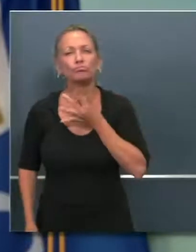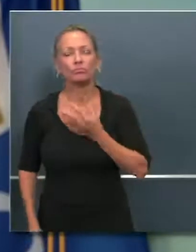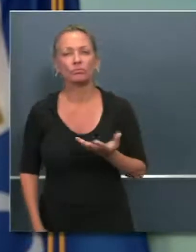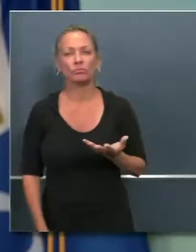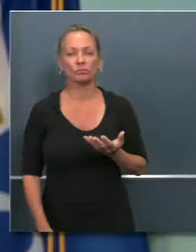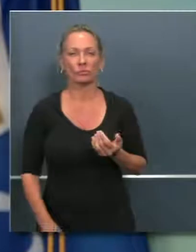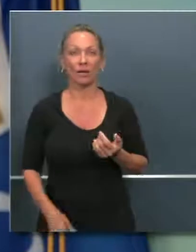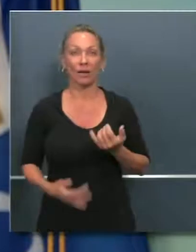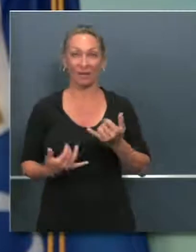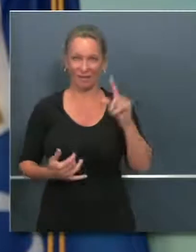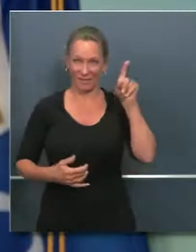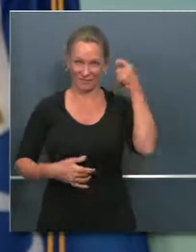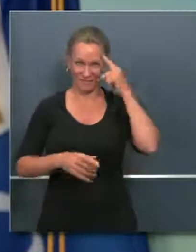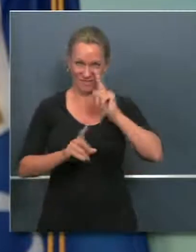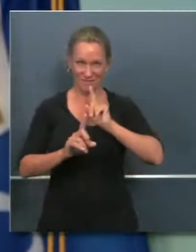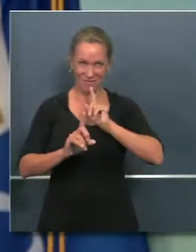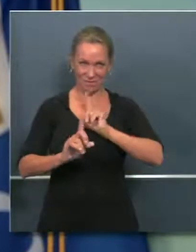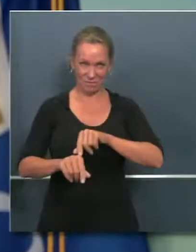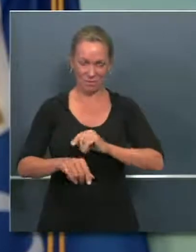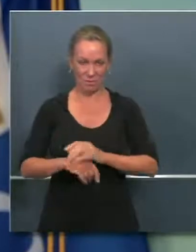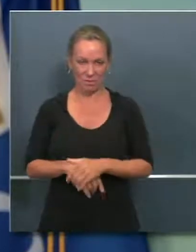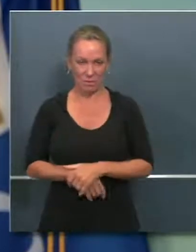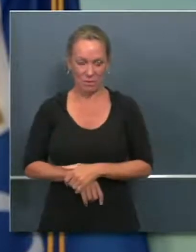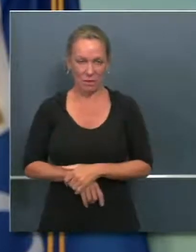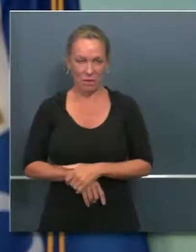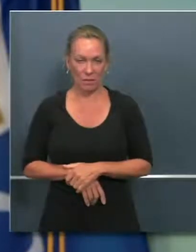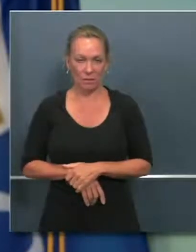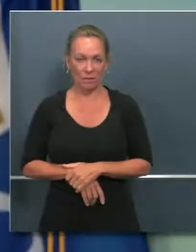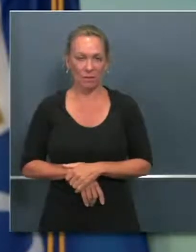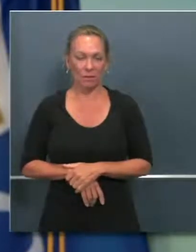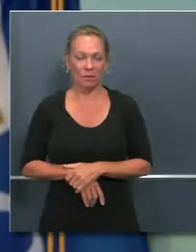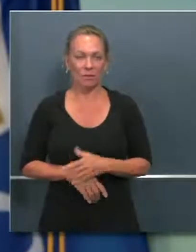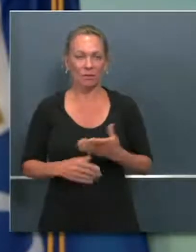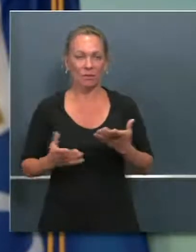of California we tend to do better in the good times tend to do a little bit worse in the bad